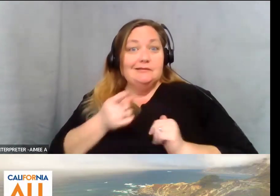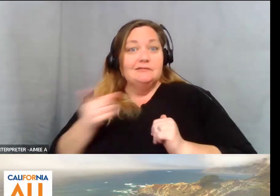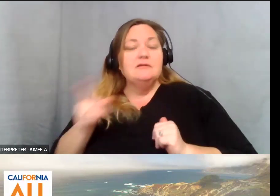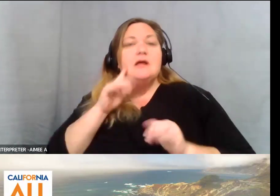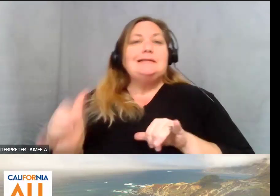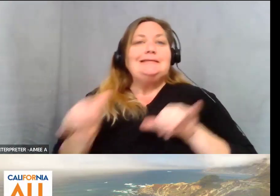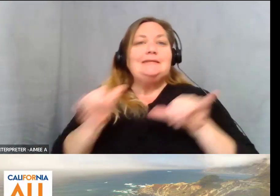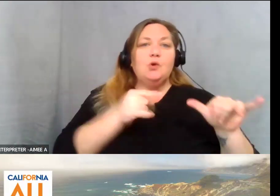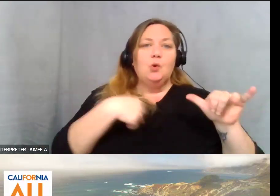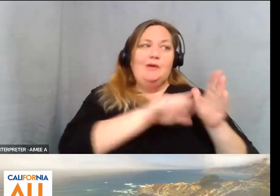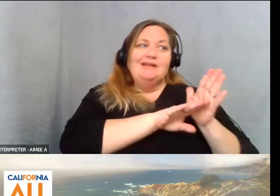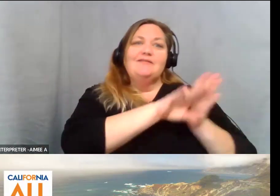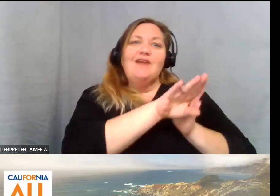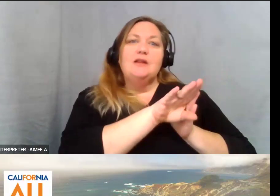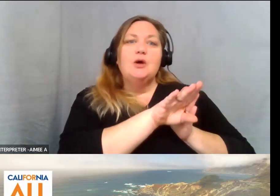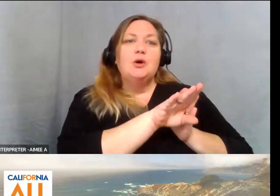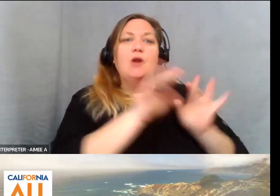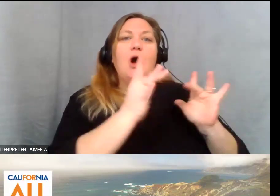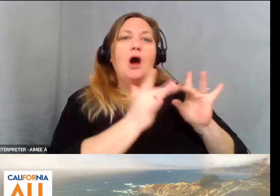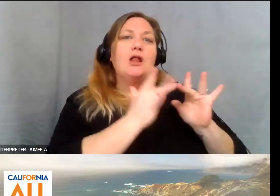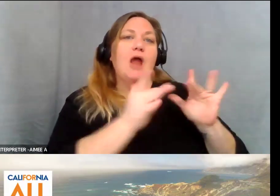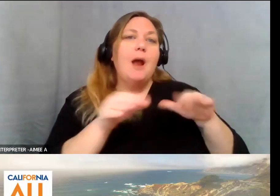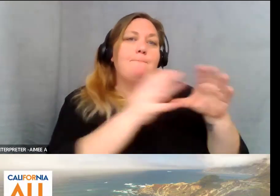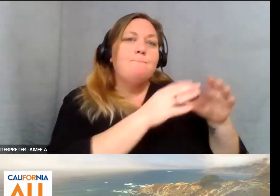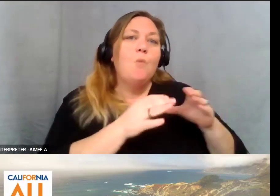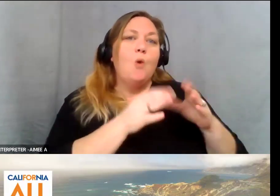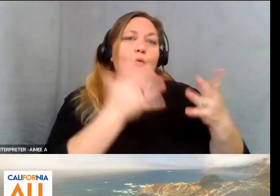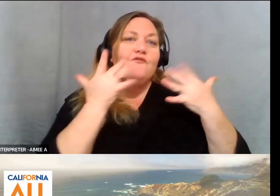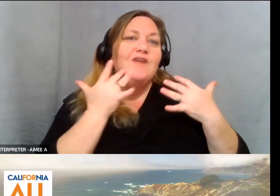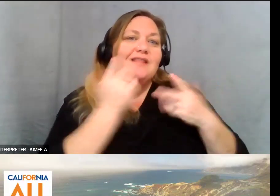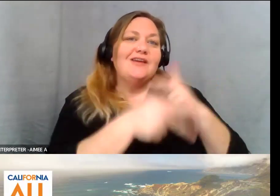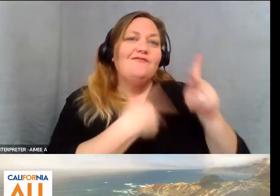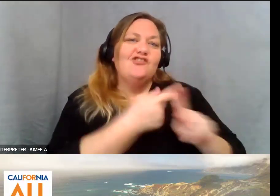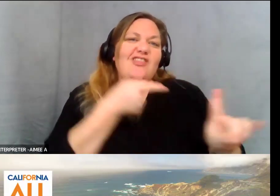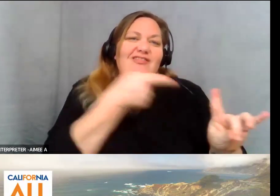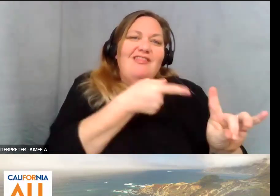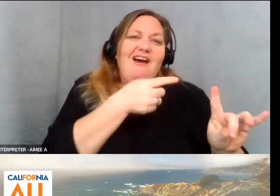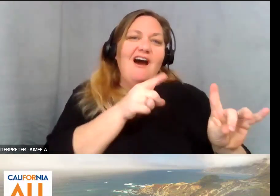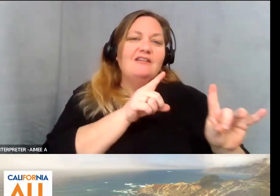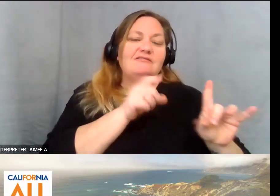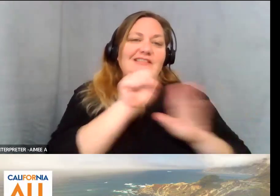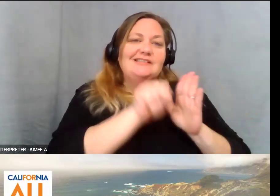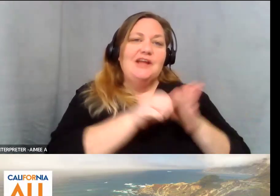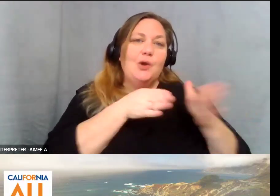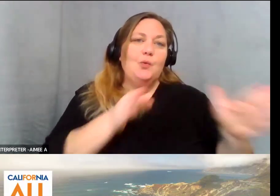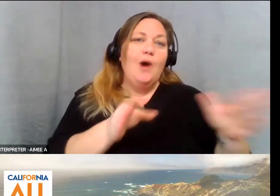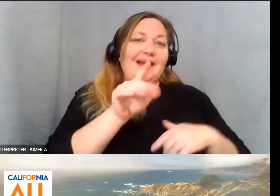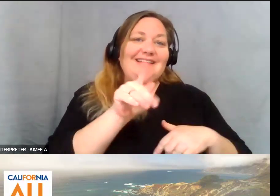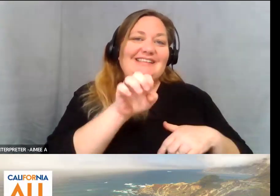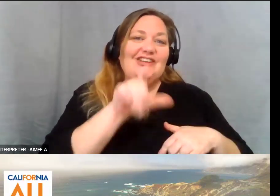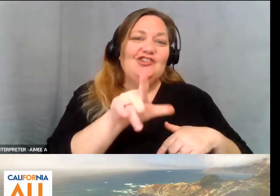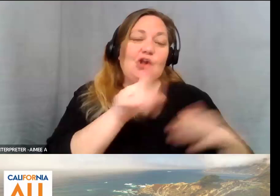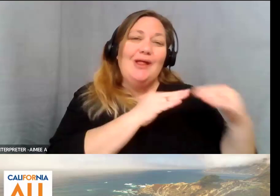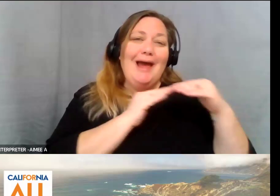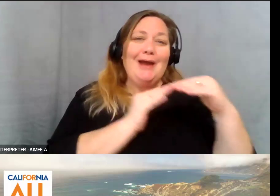we developed a online and mobile, friendly version of that statewide digital equity survey that was